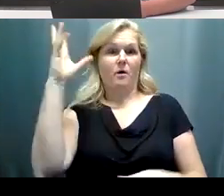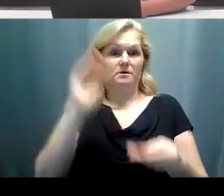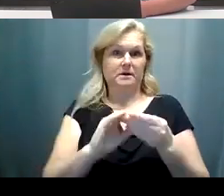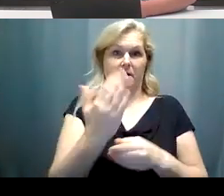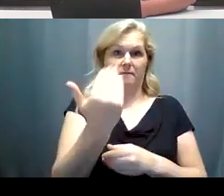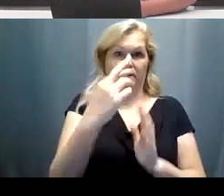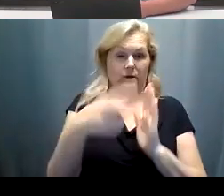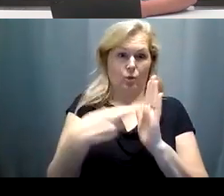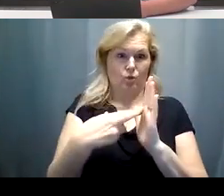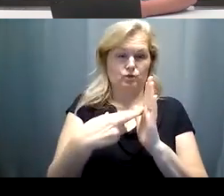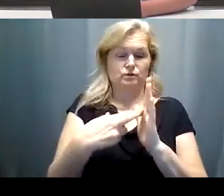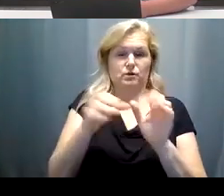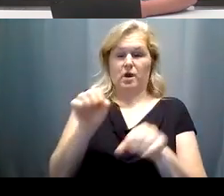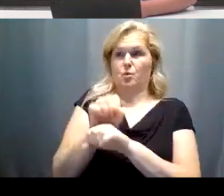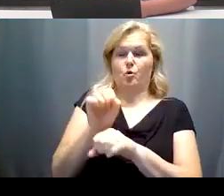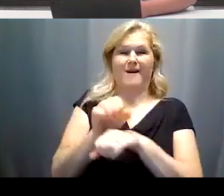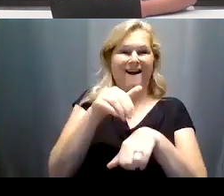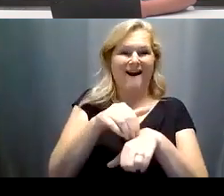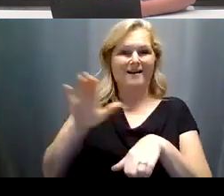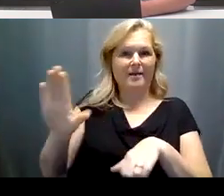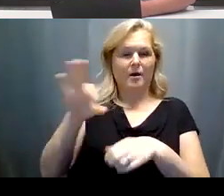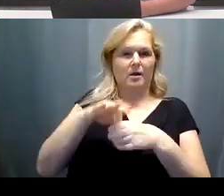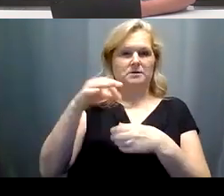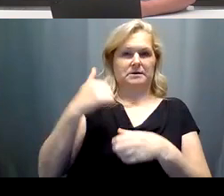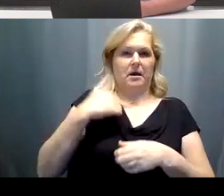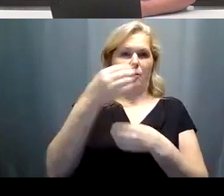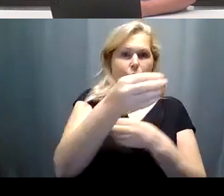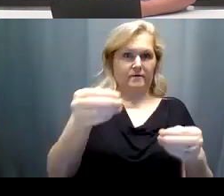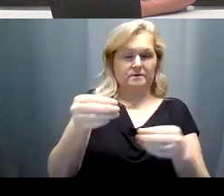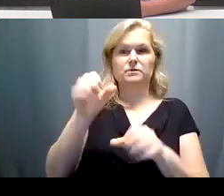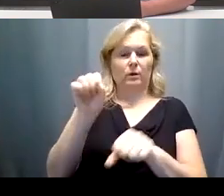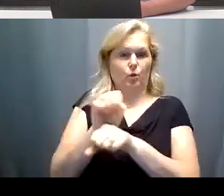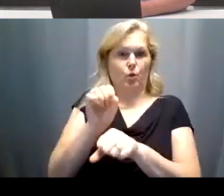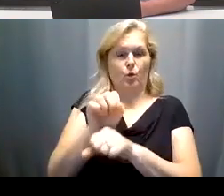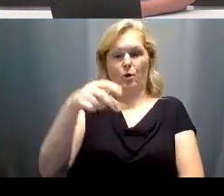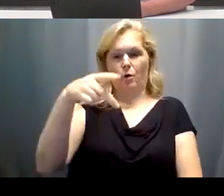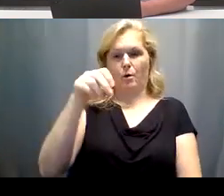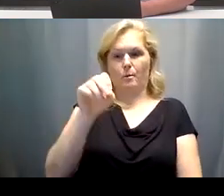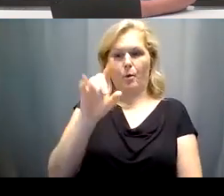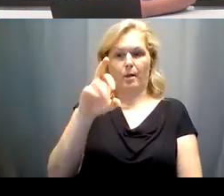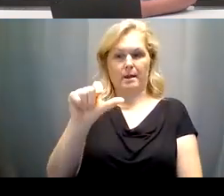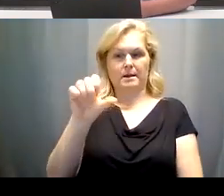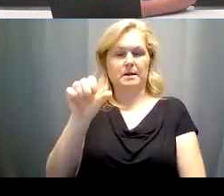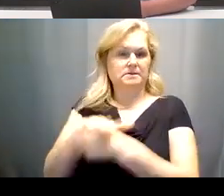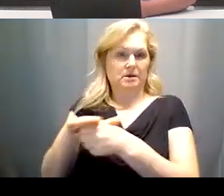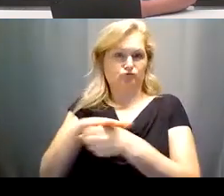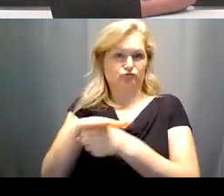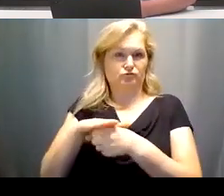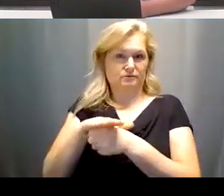You can work at Elections Canada office, a polling station, or the jobs in Elections Canada